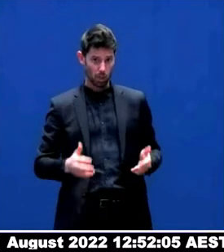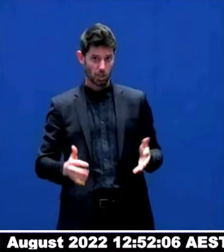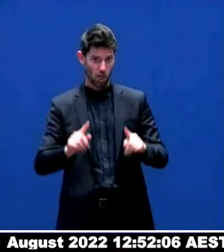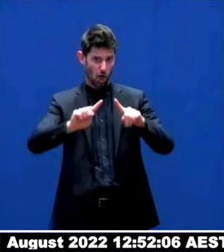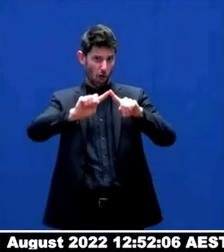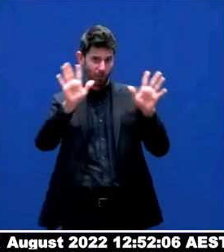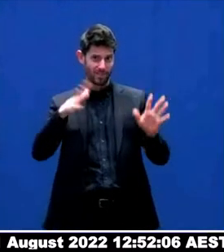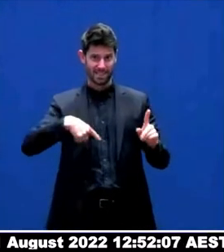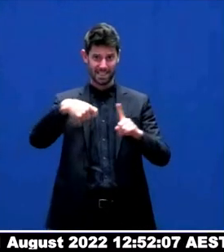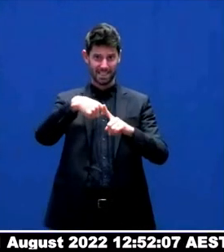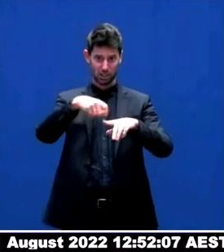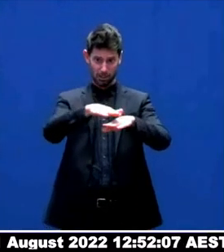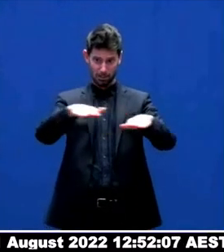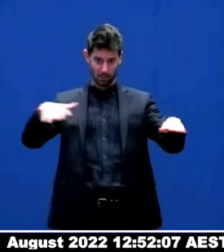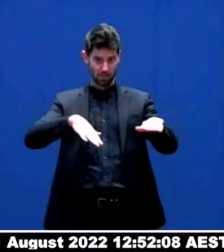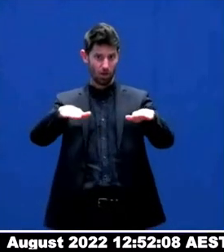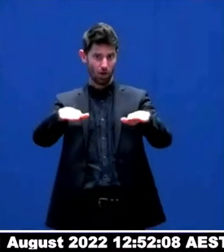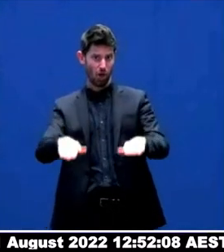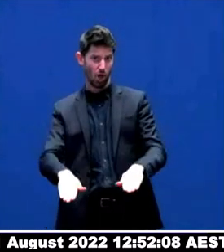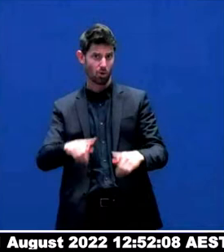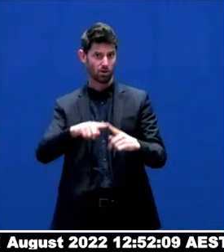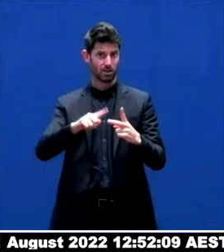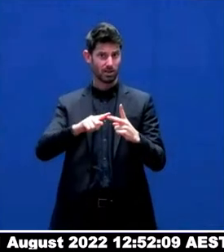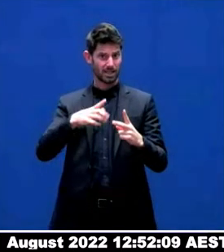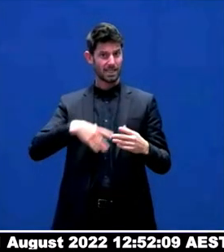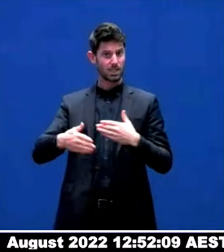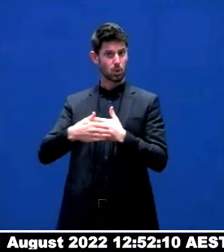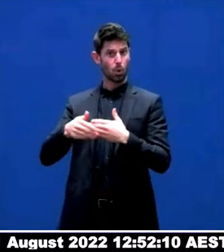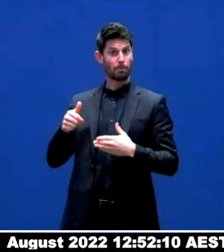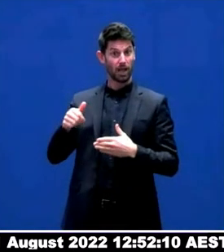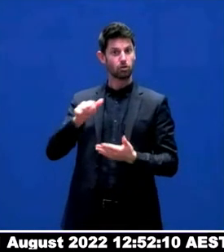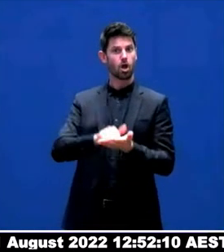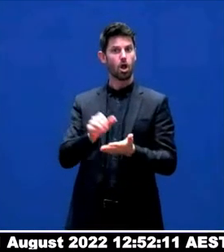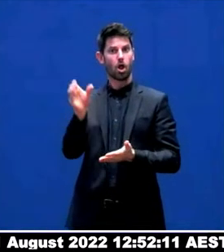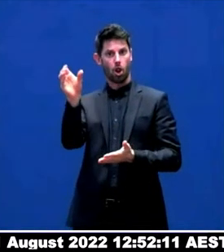least somewhere in the kitchen. I probably want a doorbell that's in a spot where I can use it, etcetera.